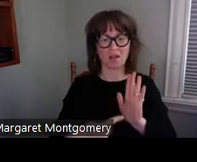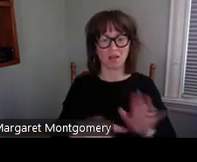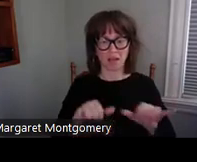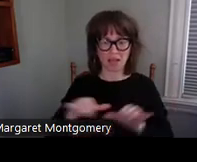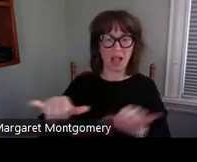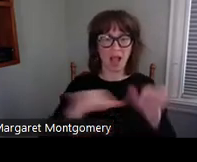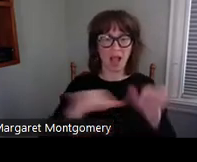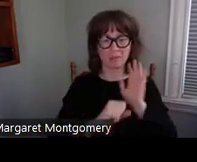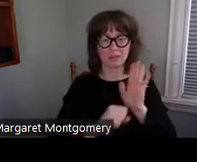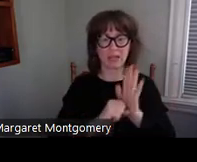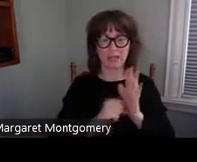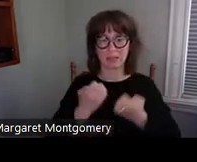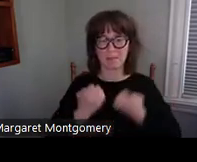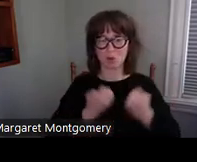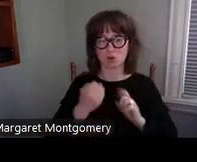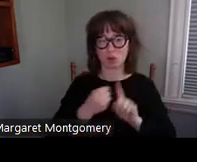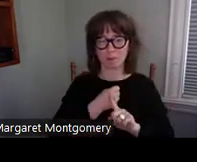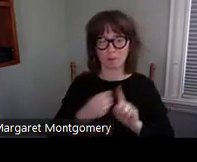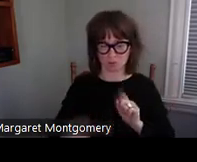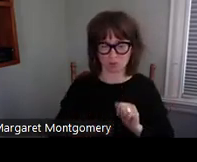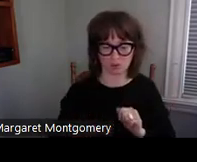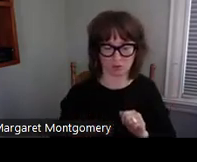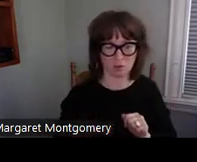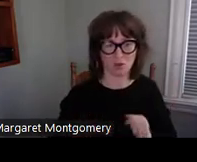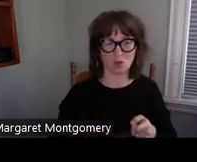these behaviors and patterns easier to spot in real life.